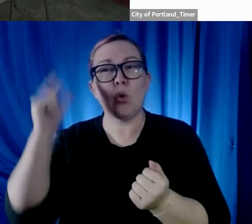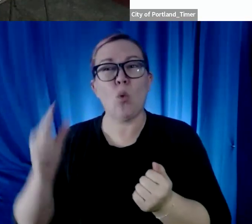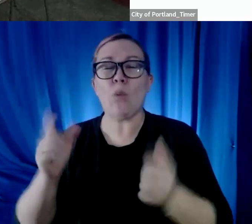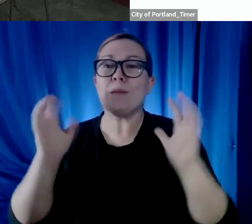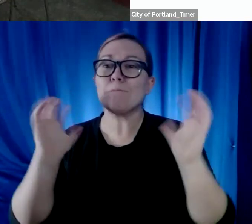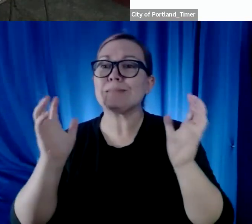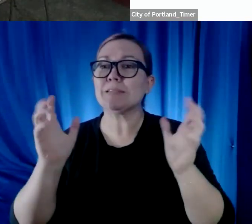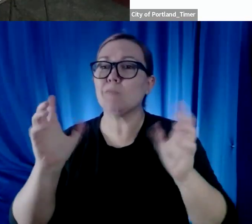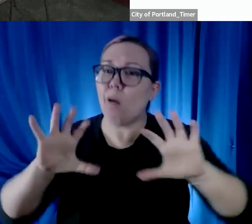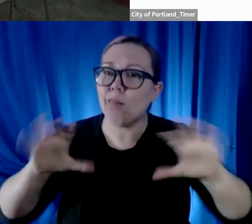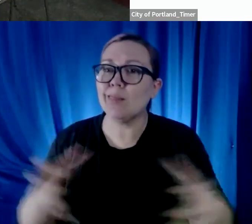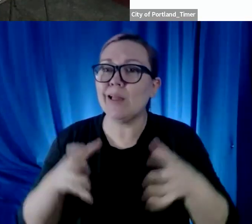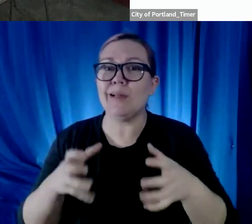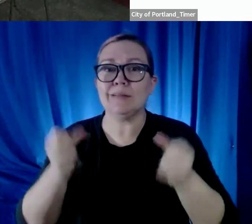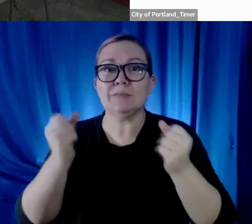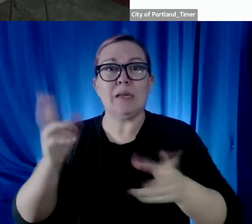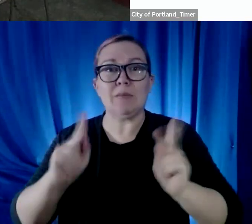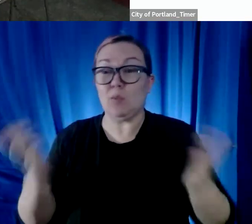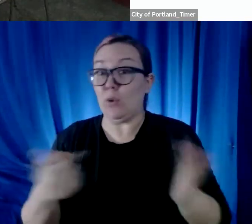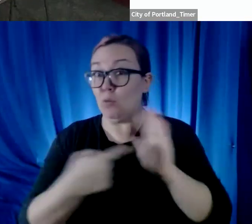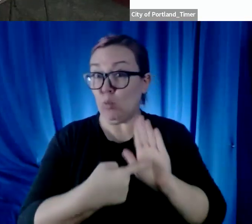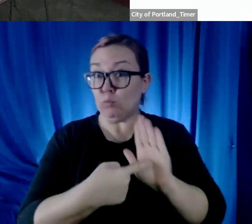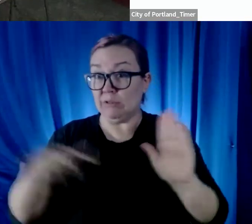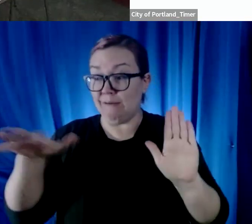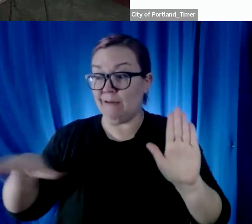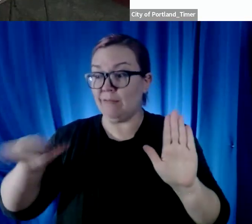There are a number of representatives here and others will be speaking to you today.